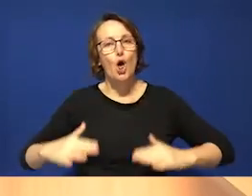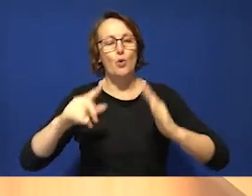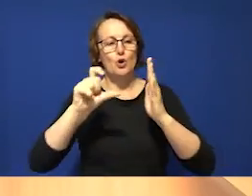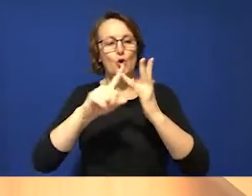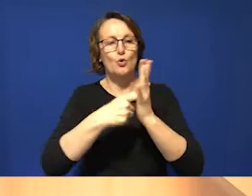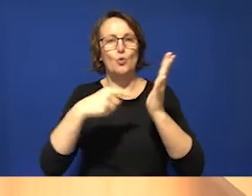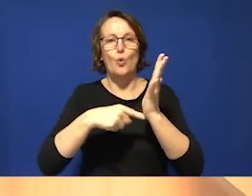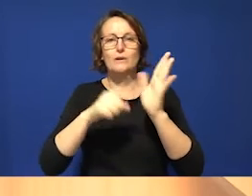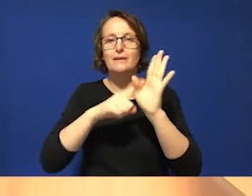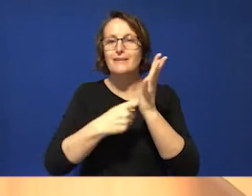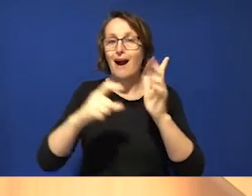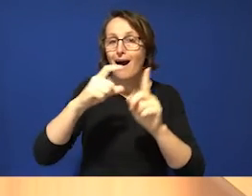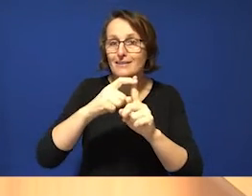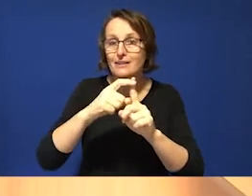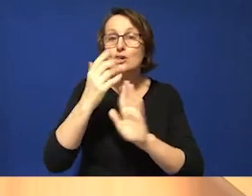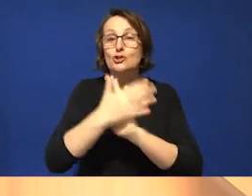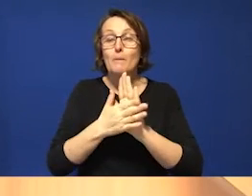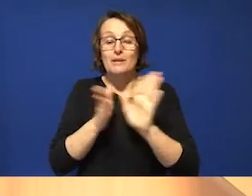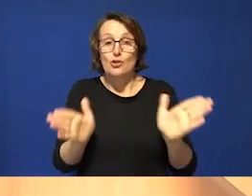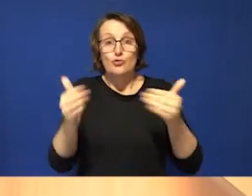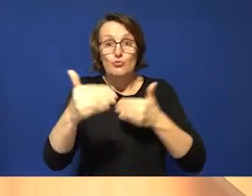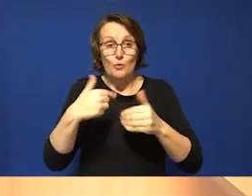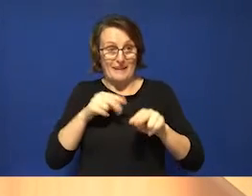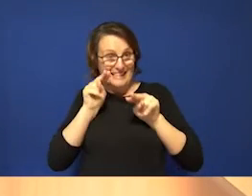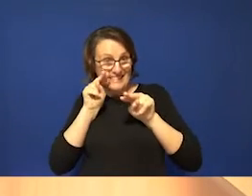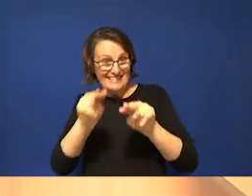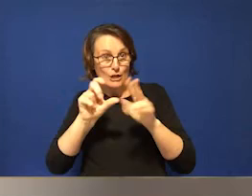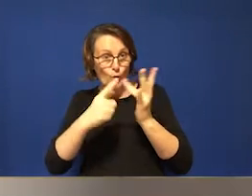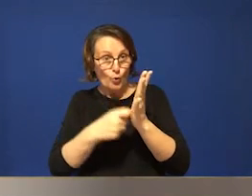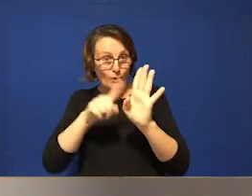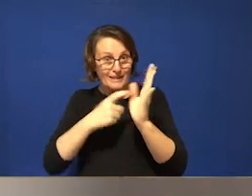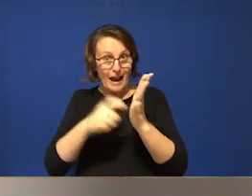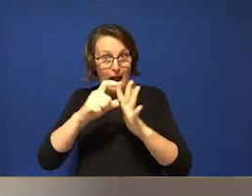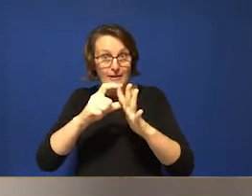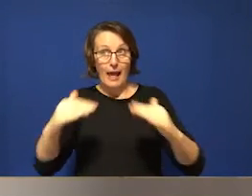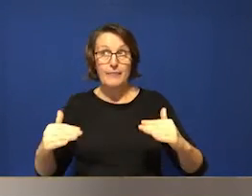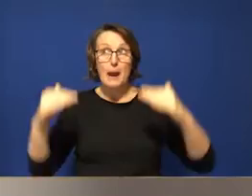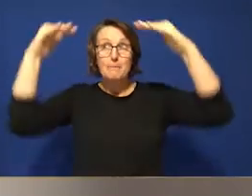So it's a single loaded corridor with only the rooms facing the inner courtyard and the level above, which is the natural ground level